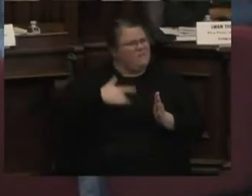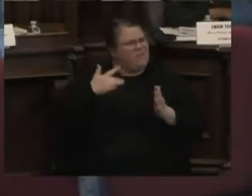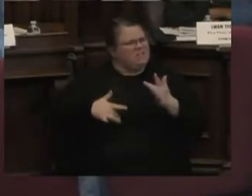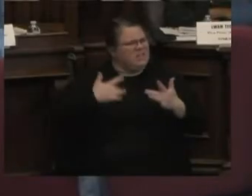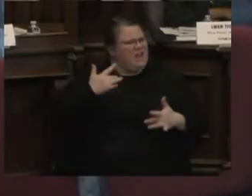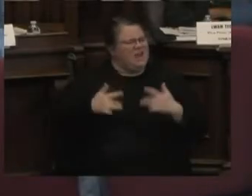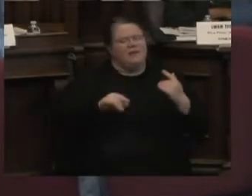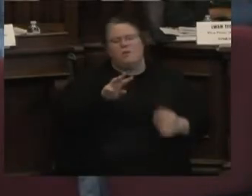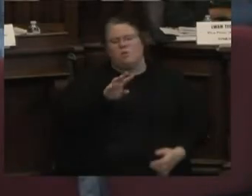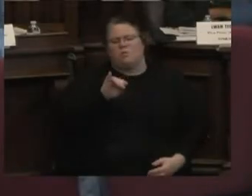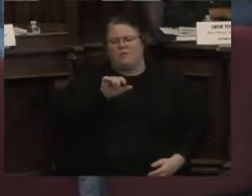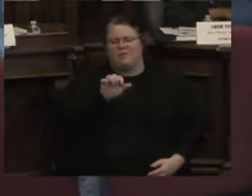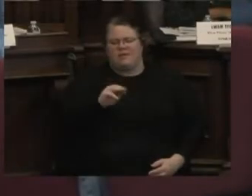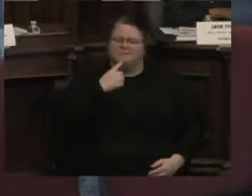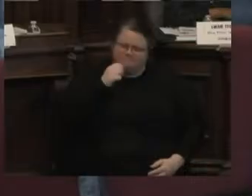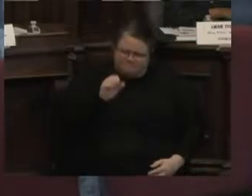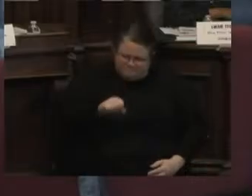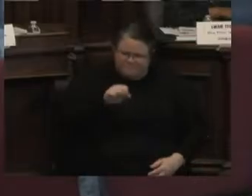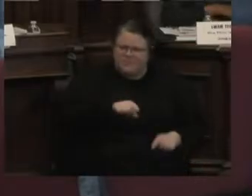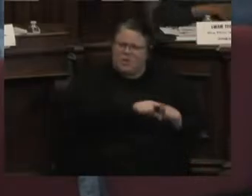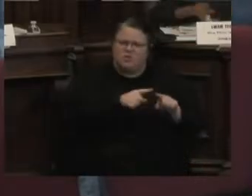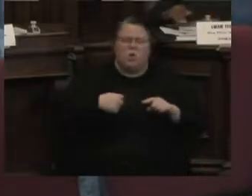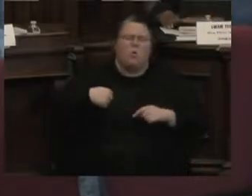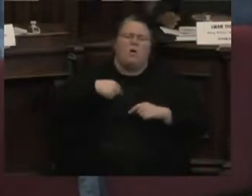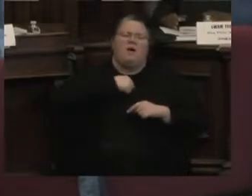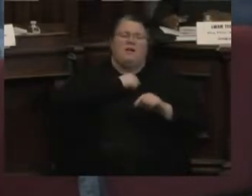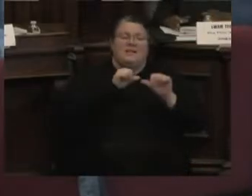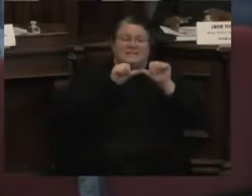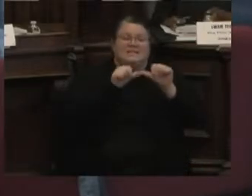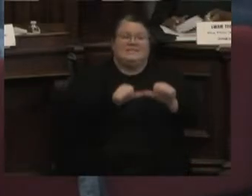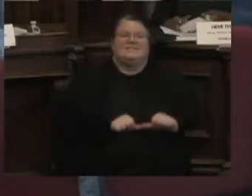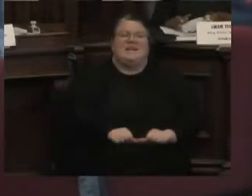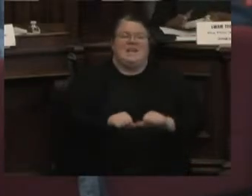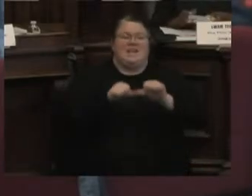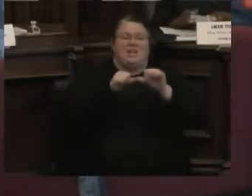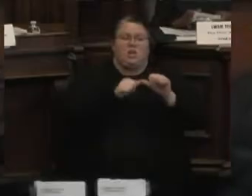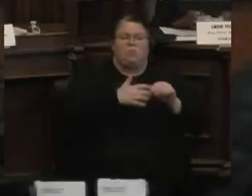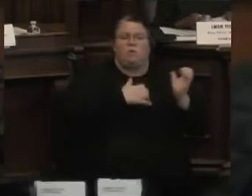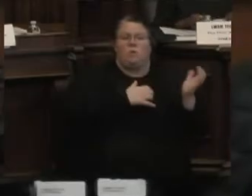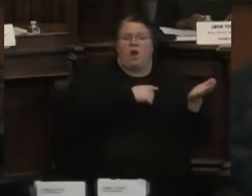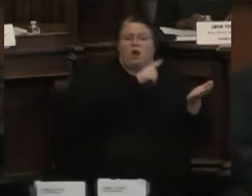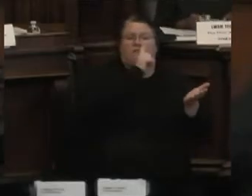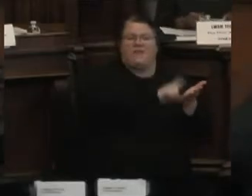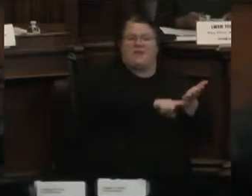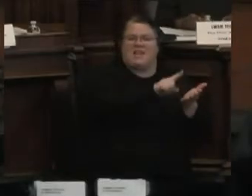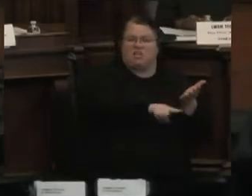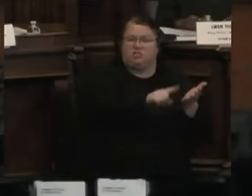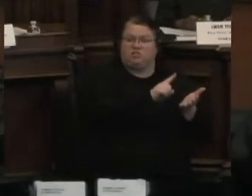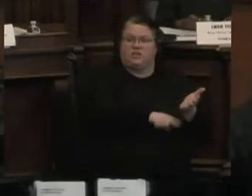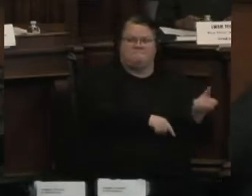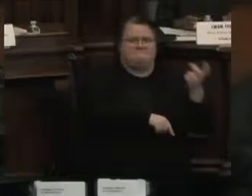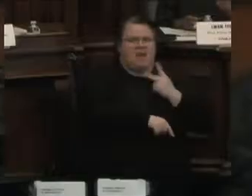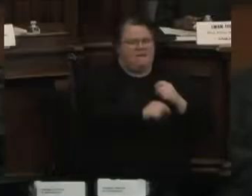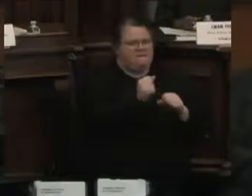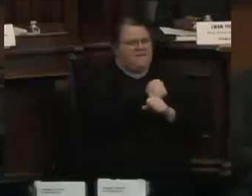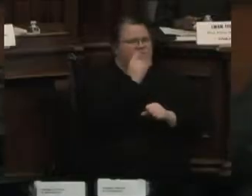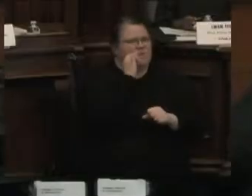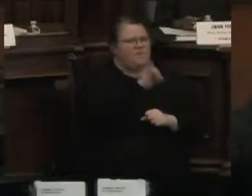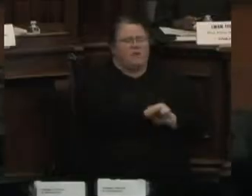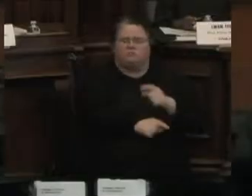for that. Thank you. We we are excited, particularly the fact that we we will continue to